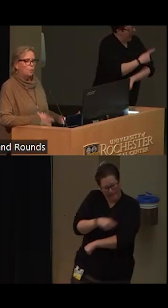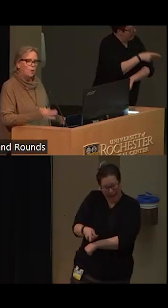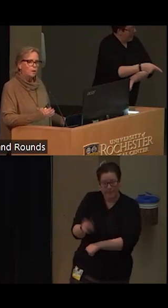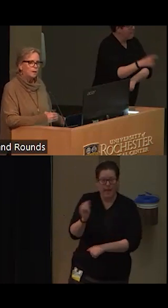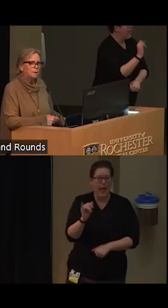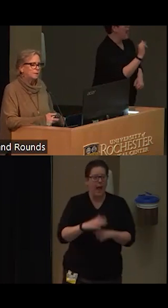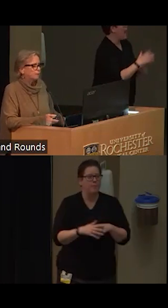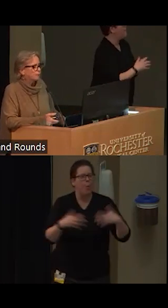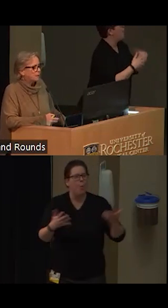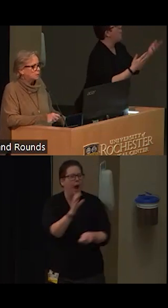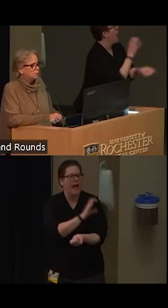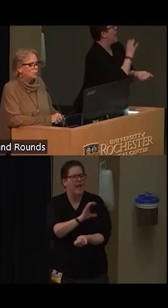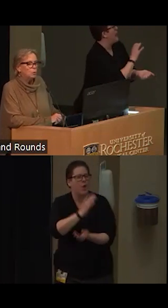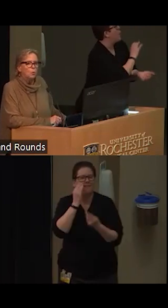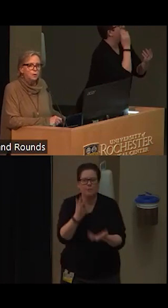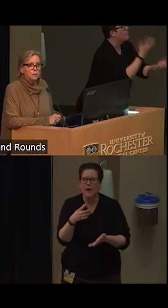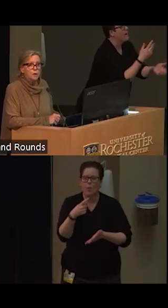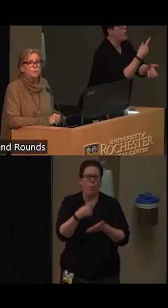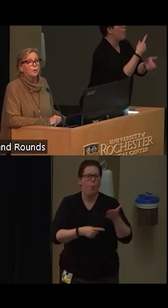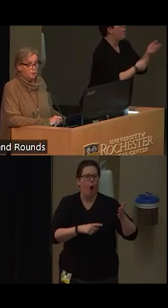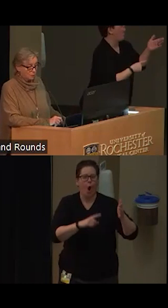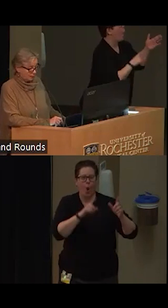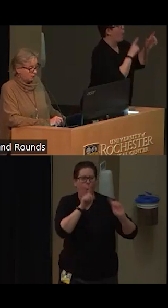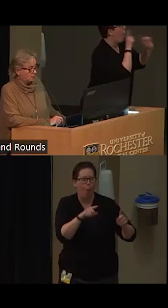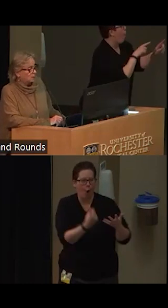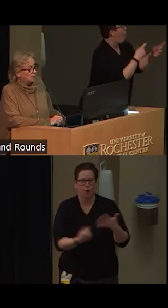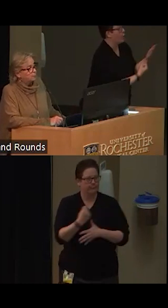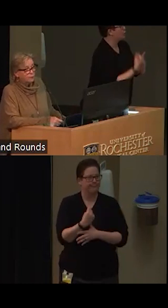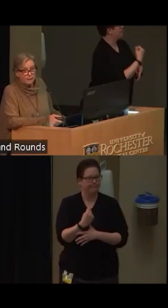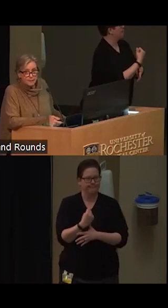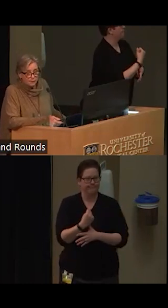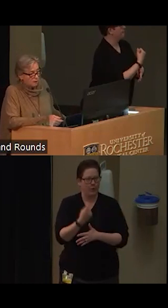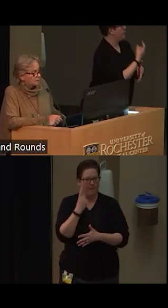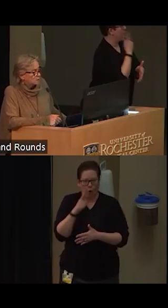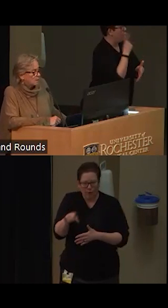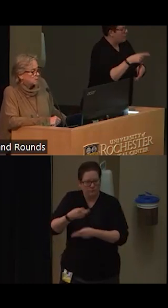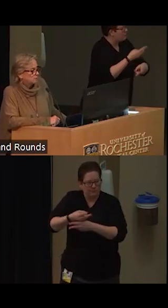like what clinical information or orders are priorities in providing Safe Care to this patient